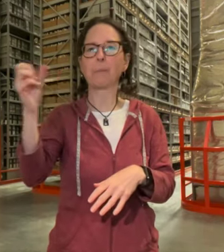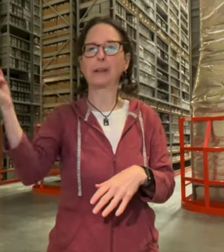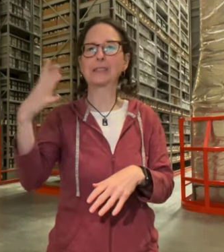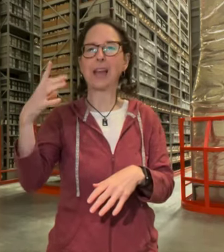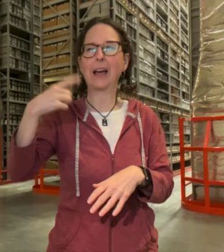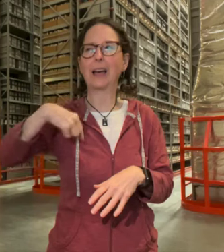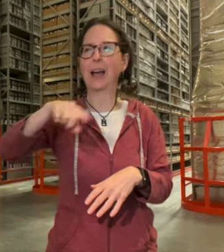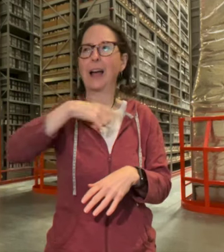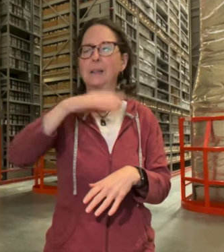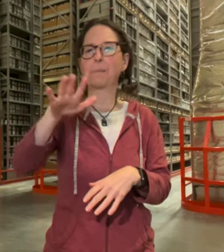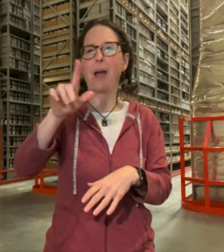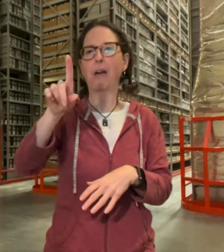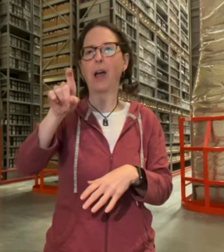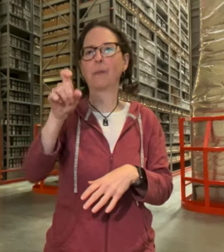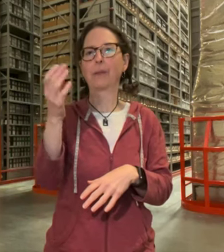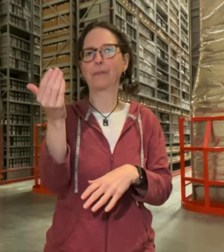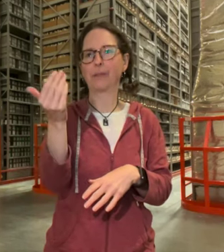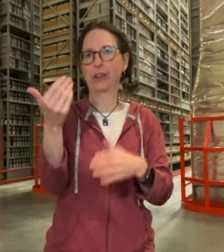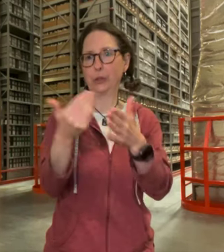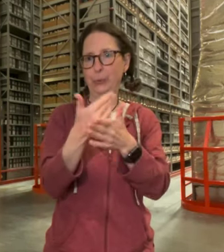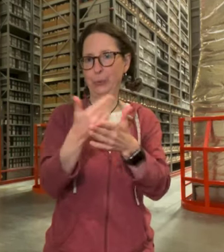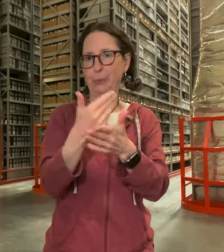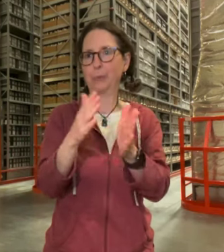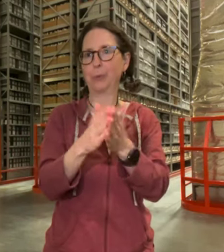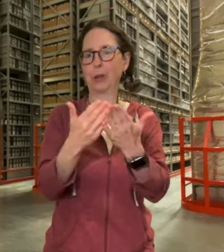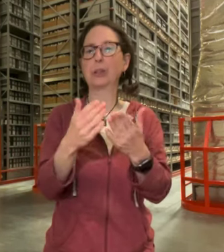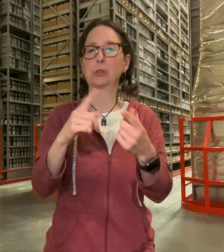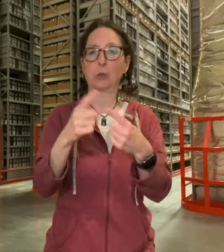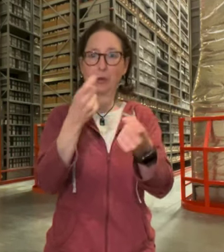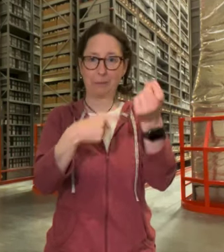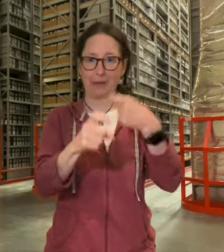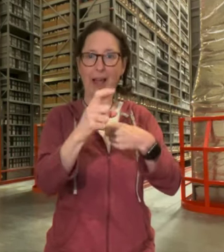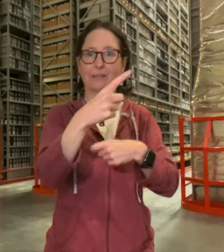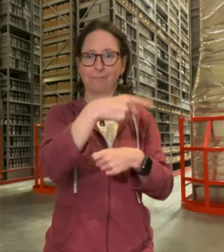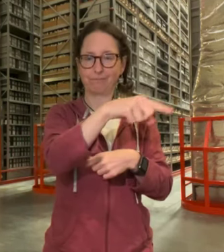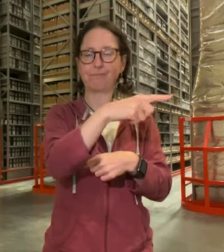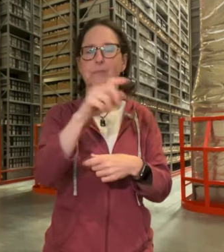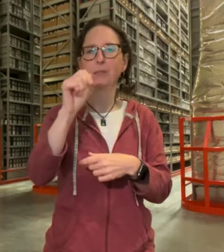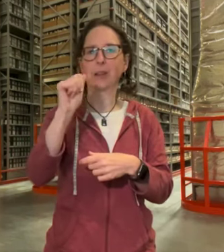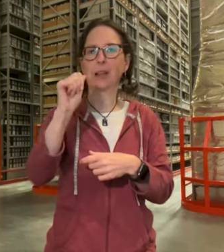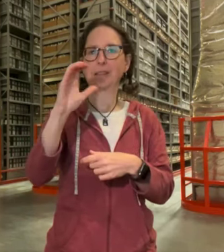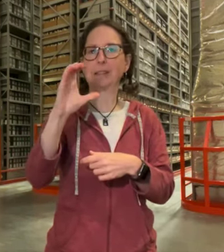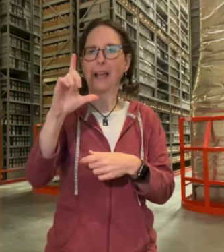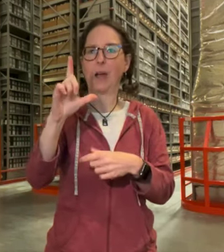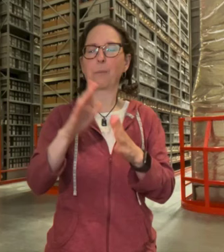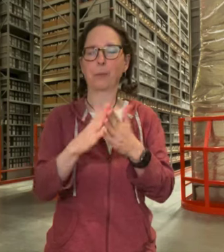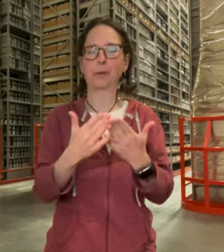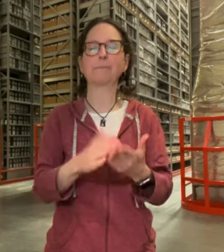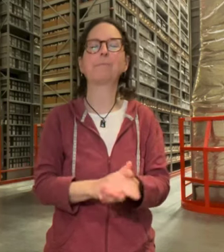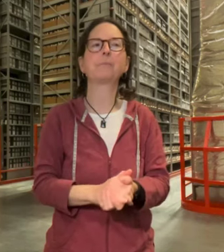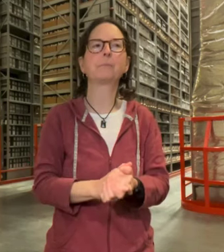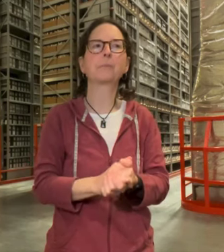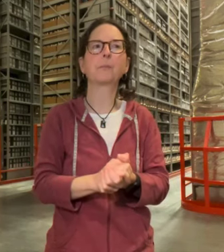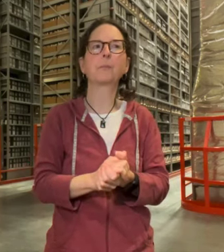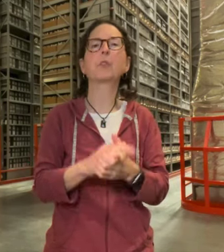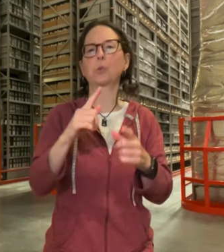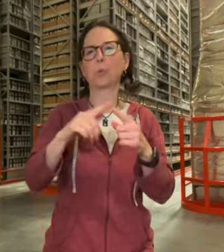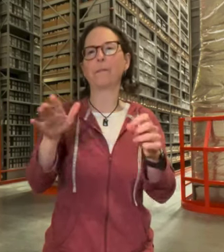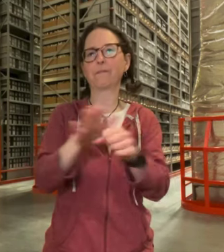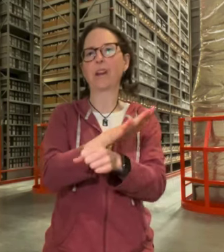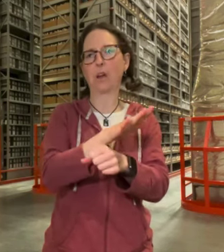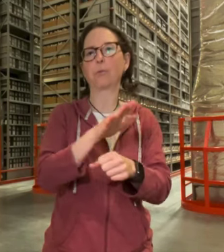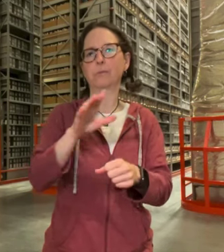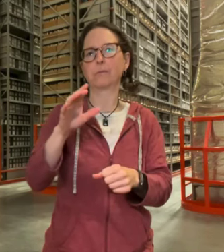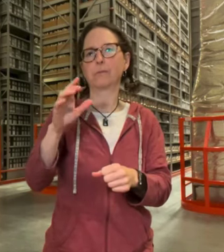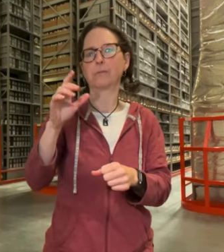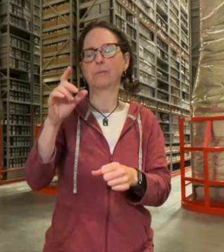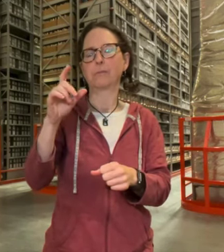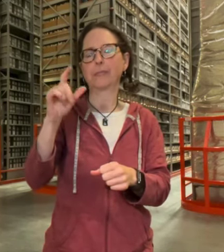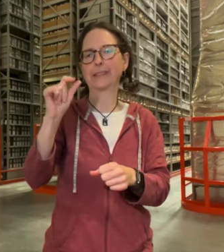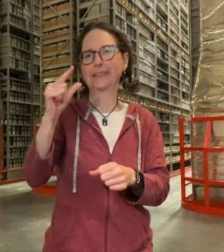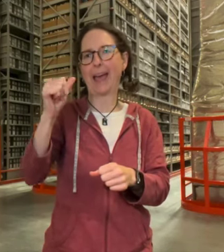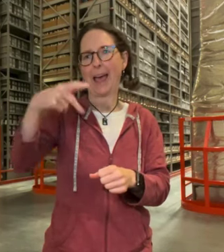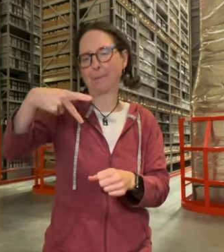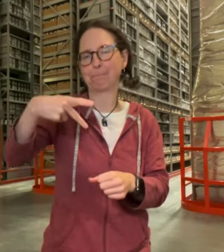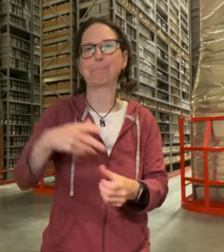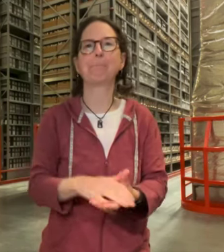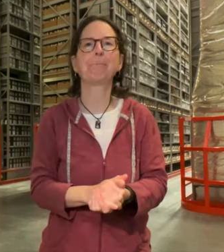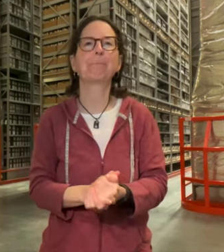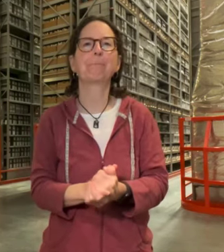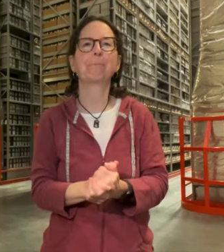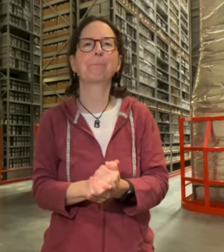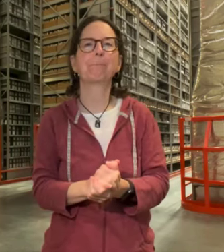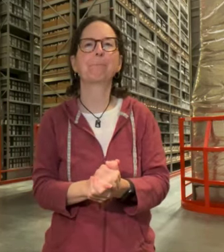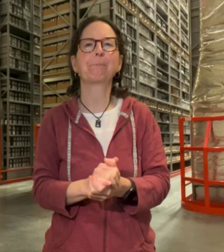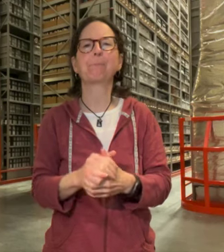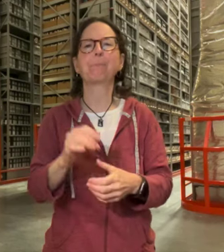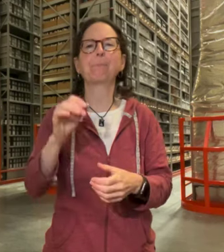new books to replace the arlington campus library books to fill in the gaps